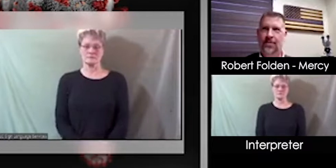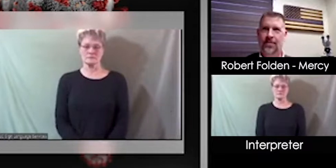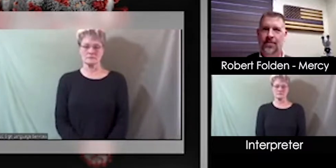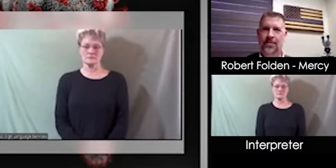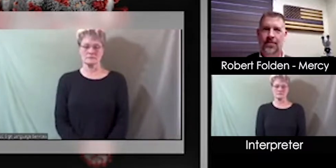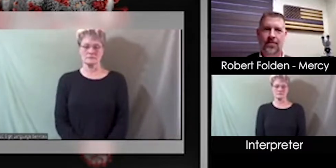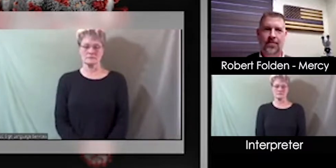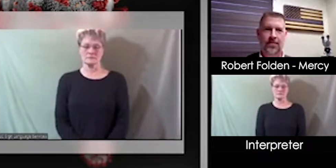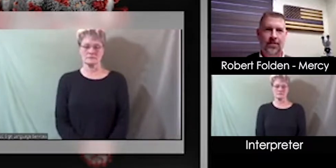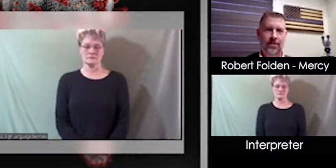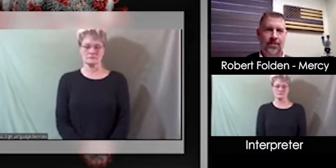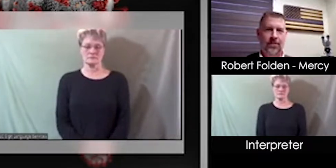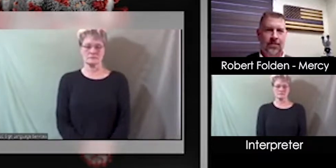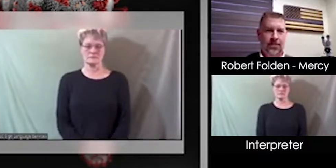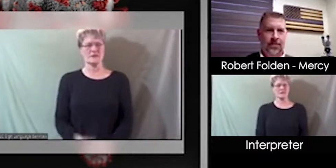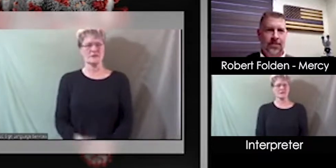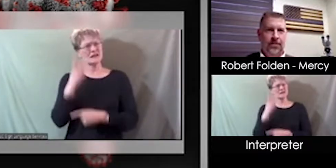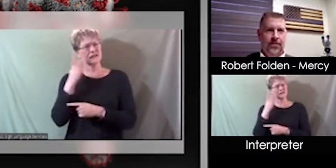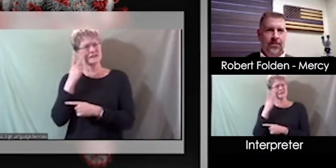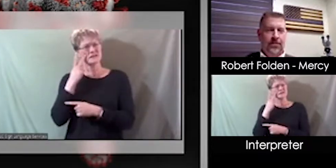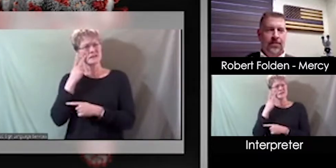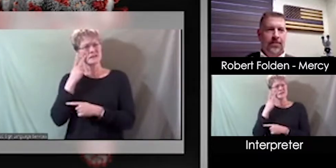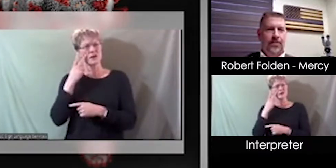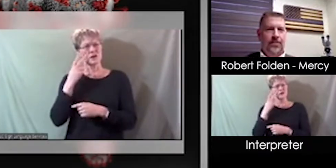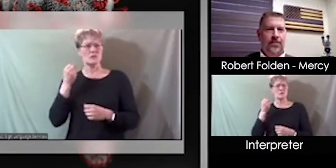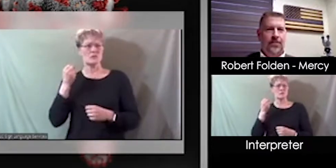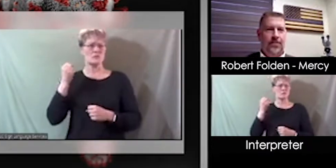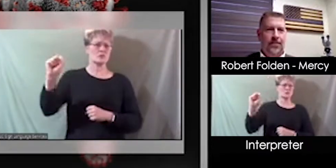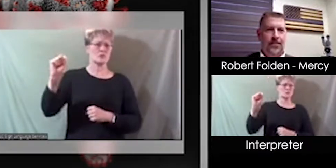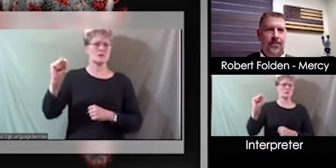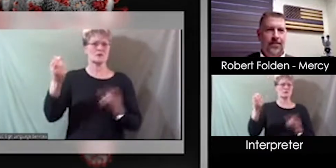the sidewalk on Friday by the nurses?